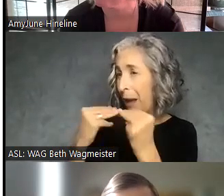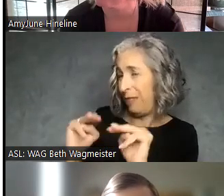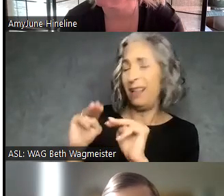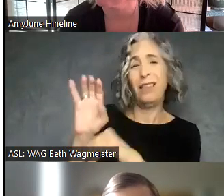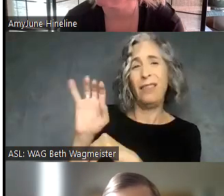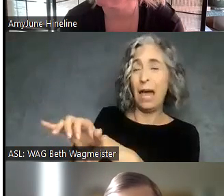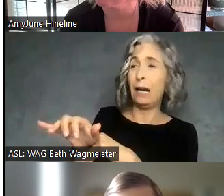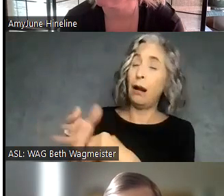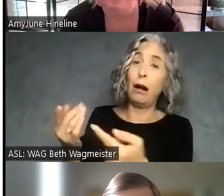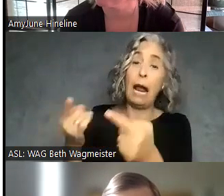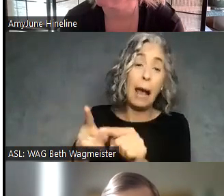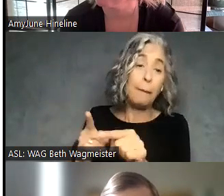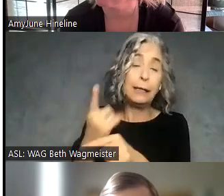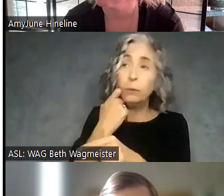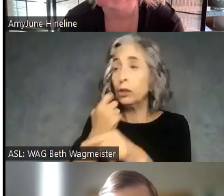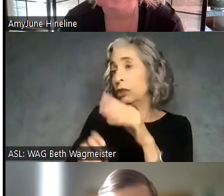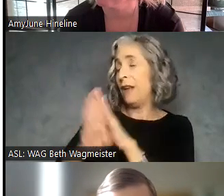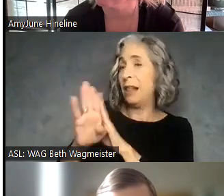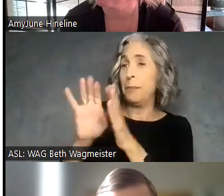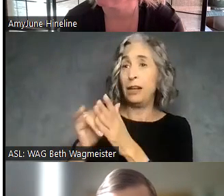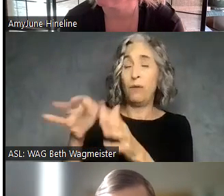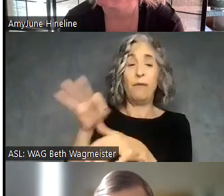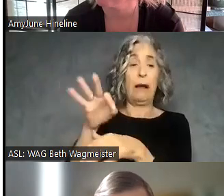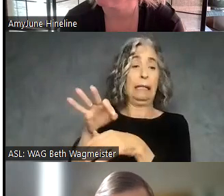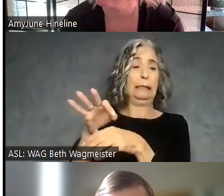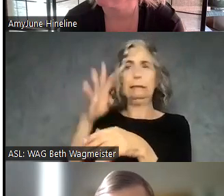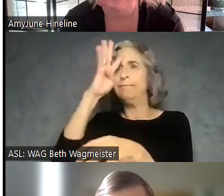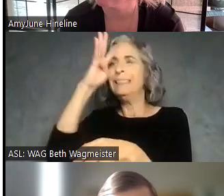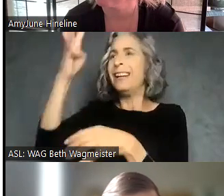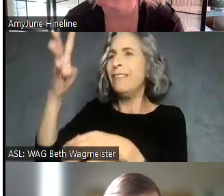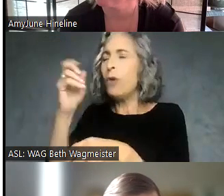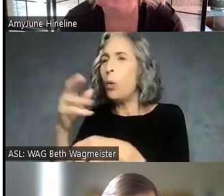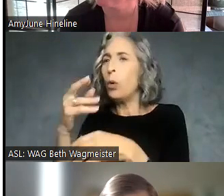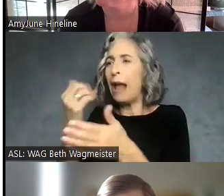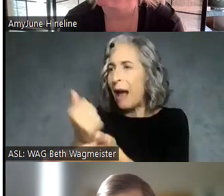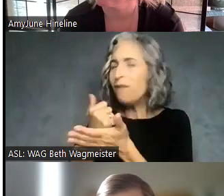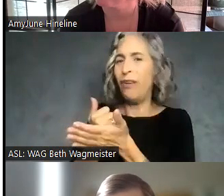those long forms. What did I do wrong? You have to find the error at the top. But having that error